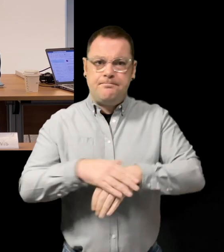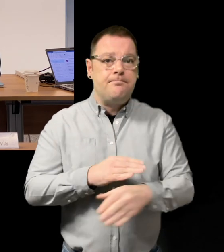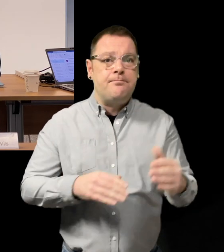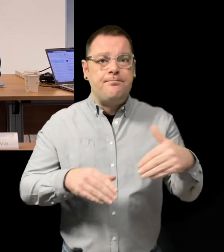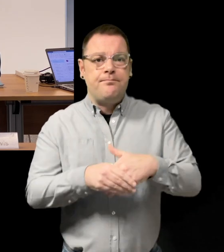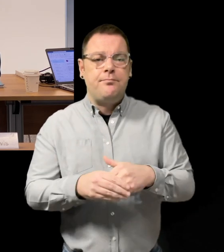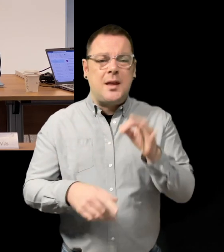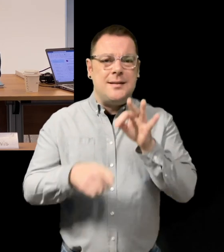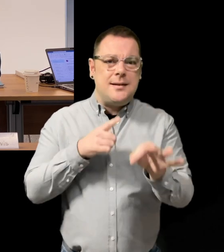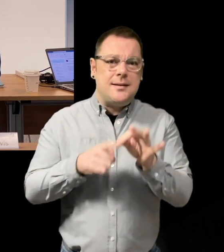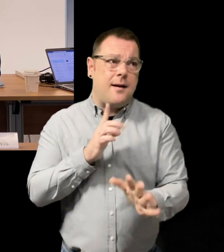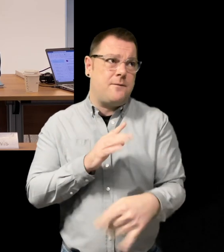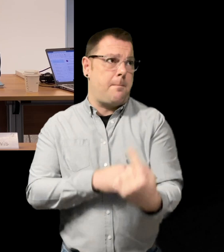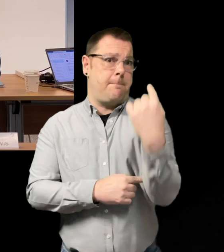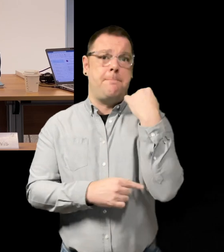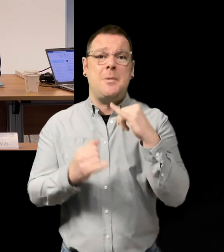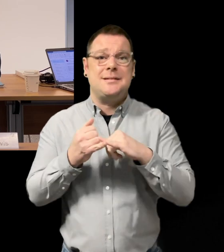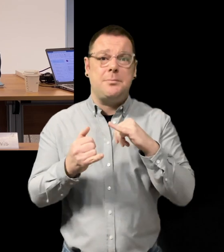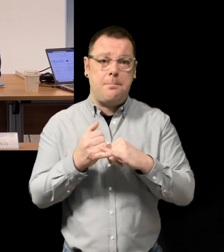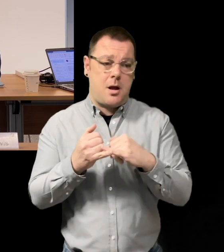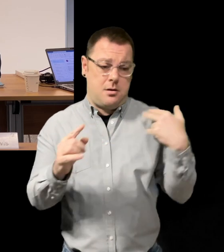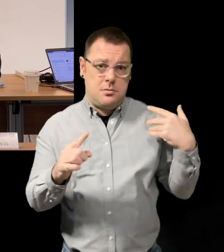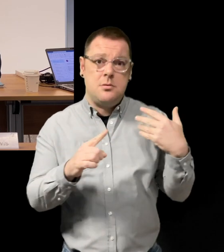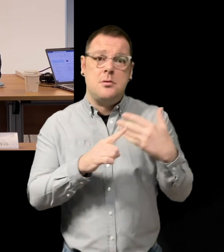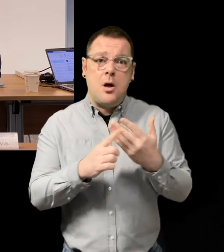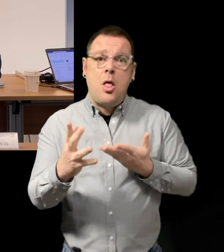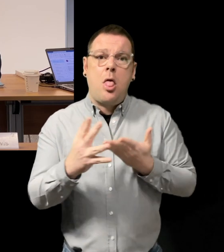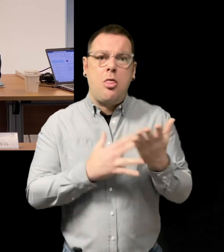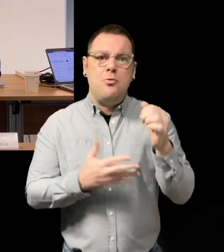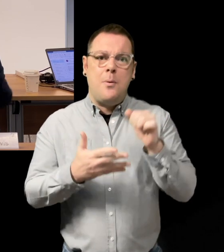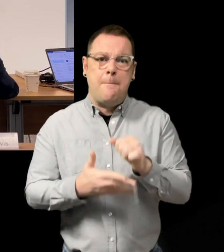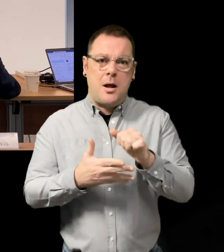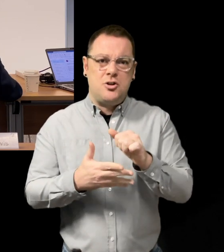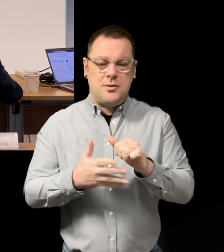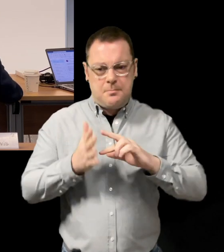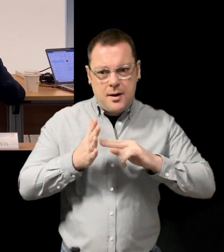in the detail from last September and throughout the budget setting process.